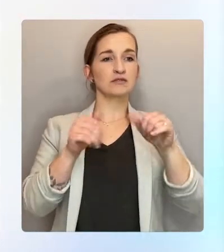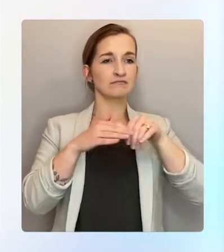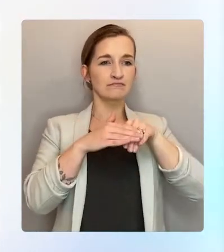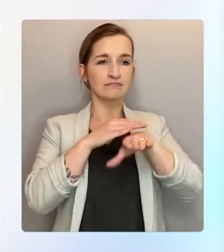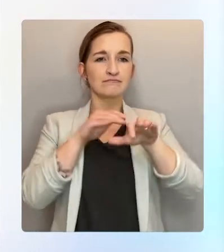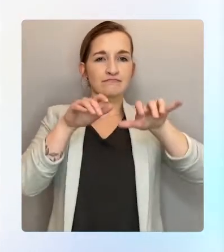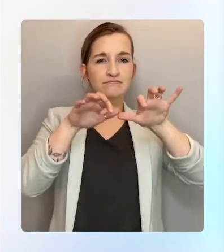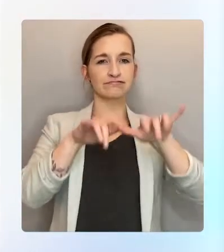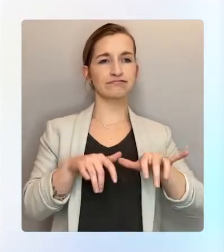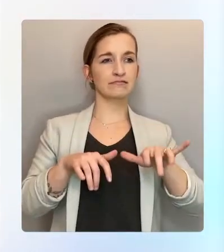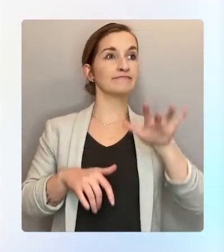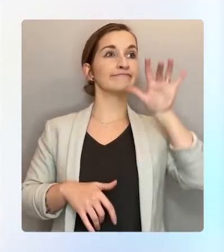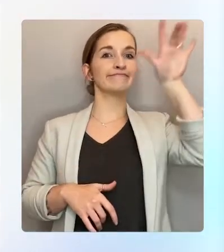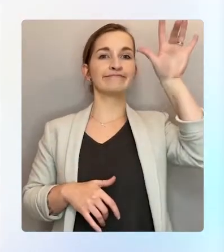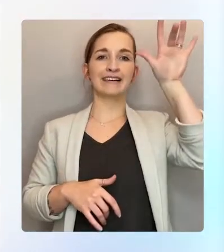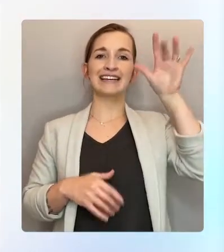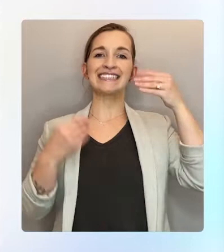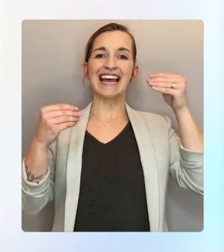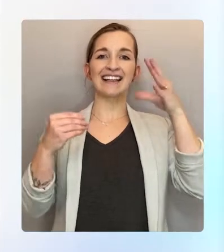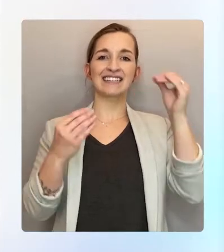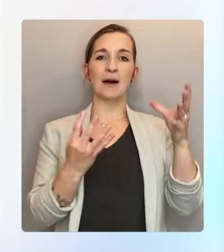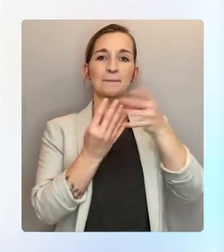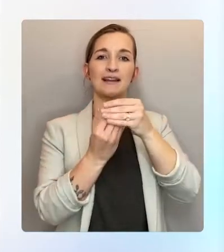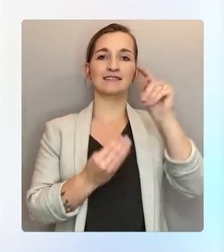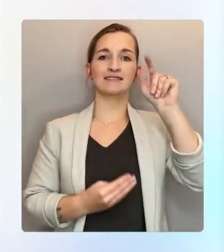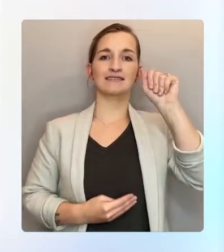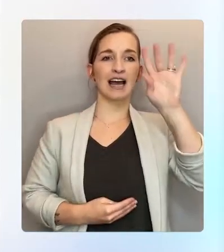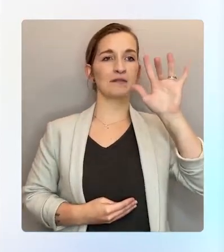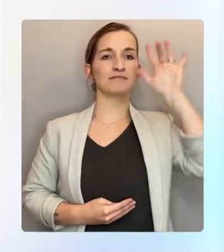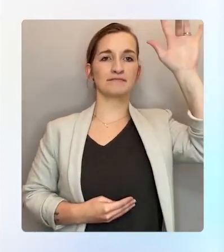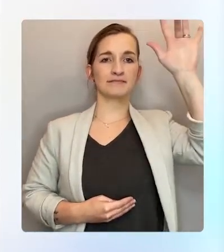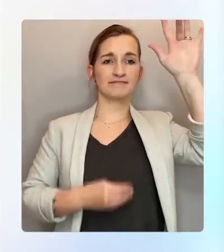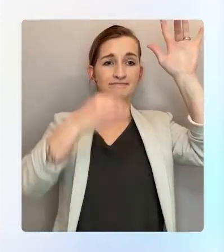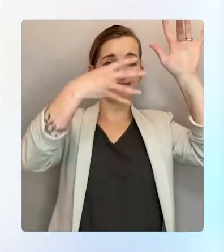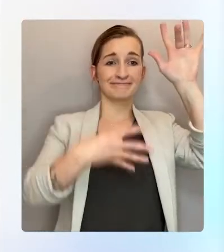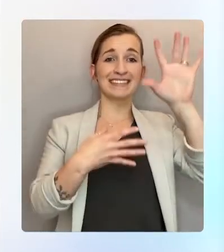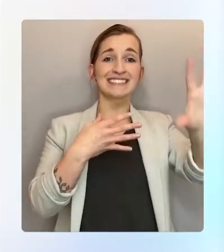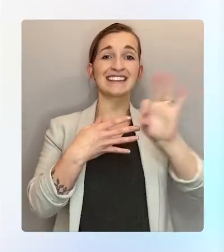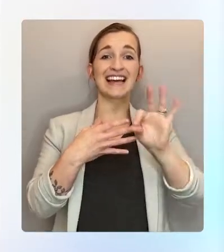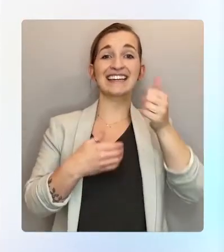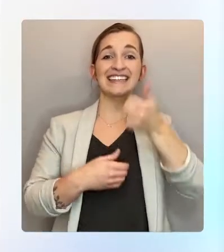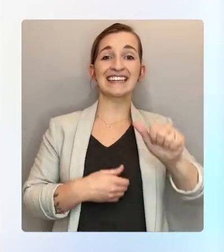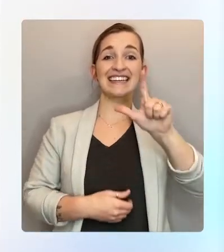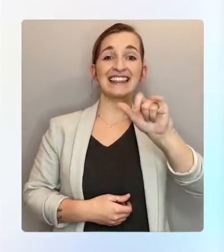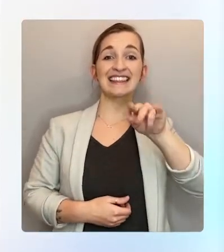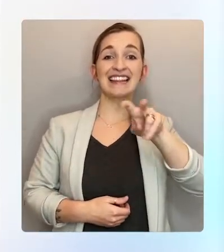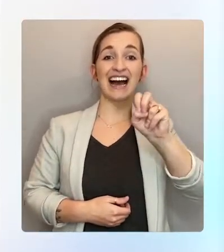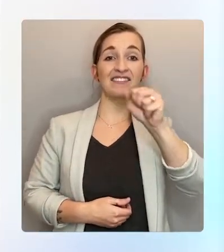navigate to the Sales and Bundles Tab and select any live applications or add-on content that you own.